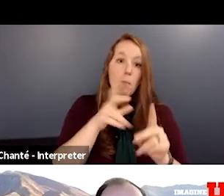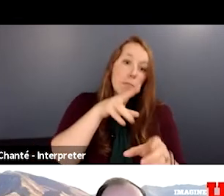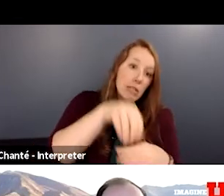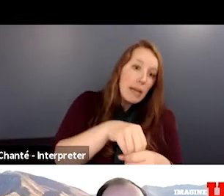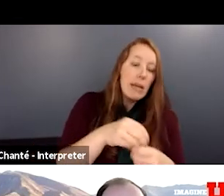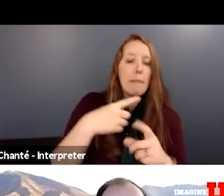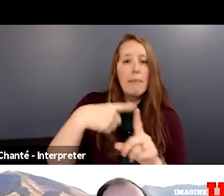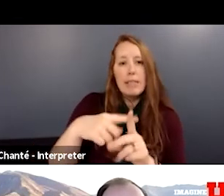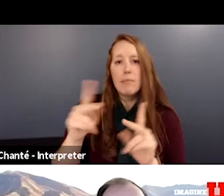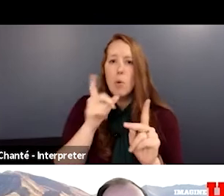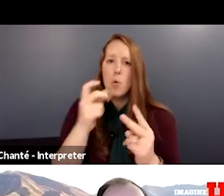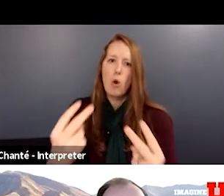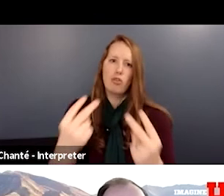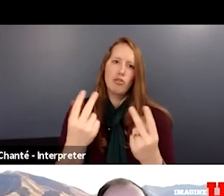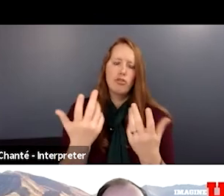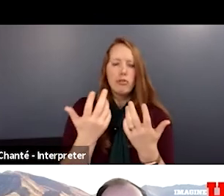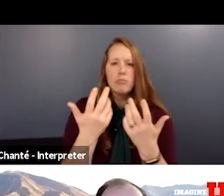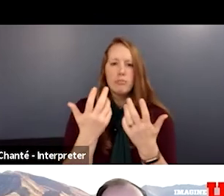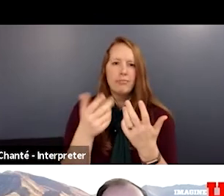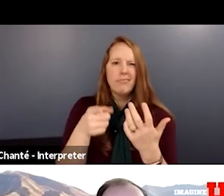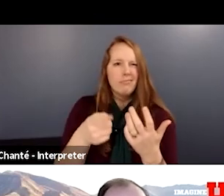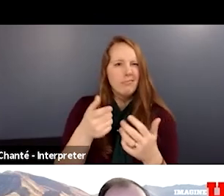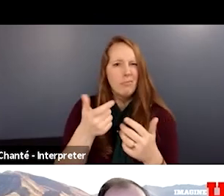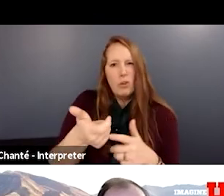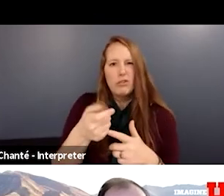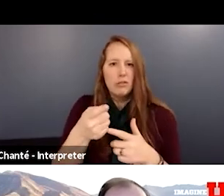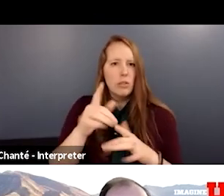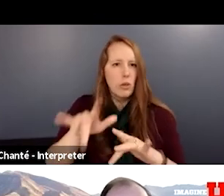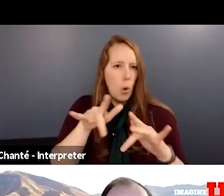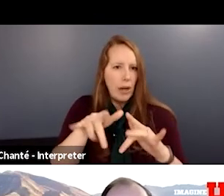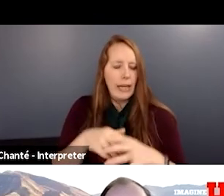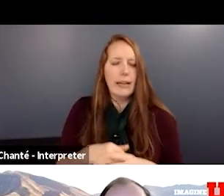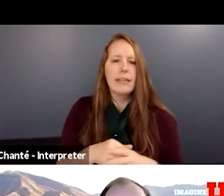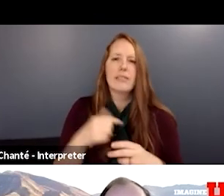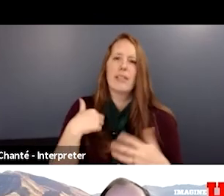to really put yourself in the shoes of our panelists.